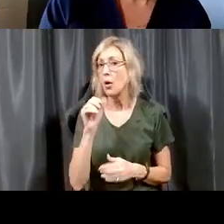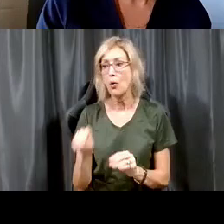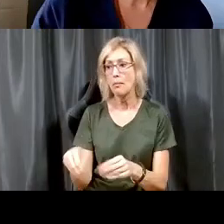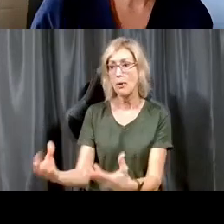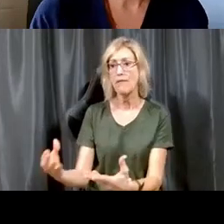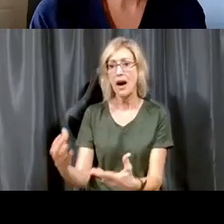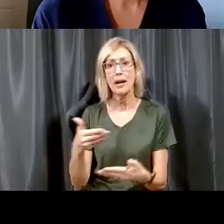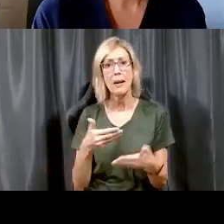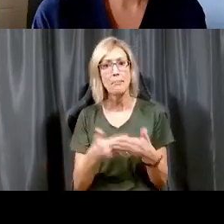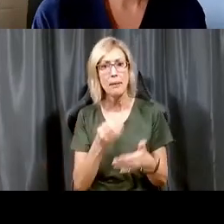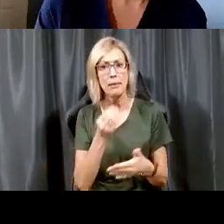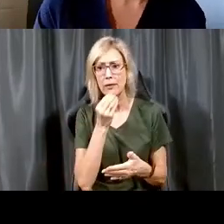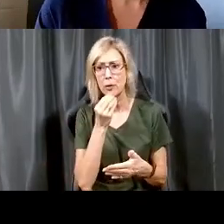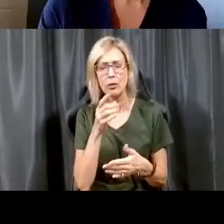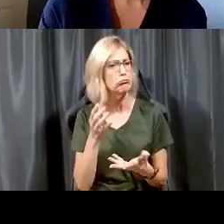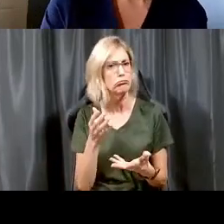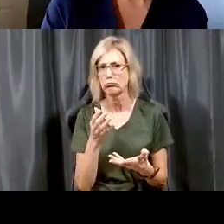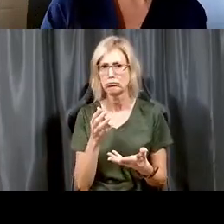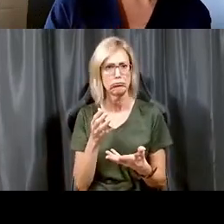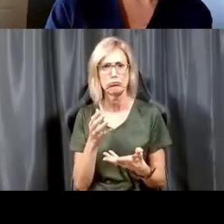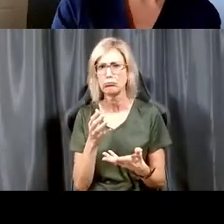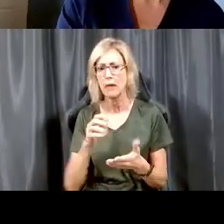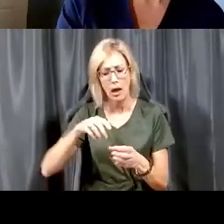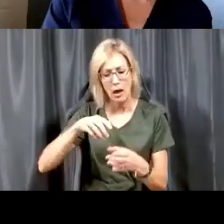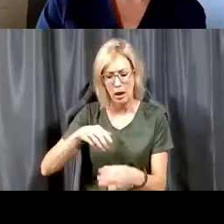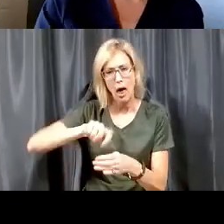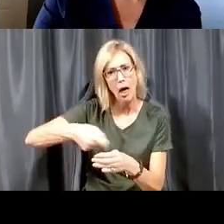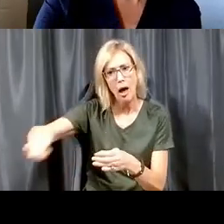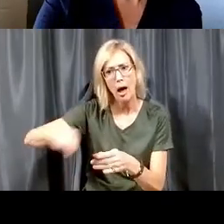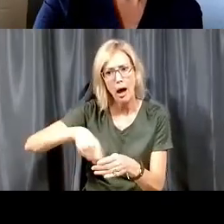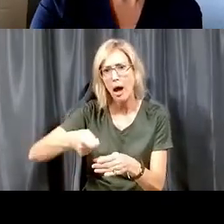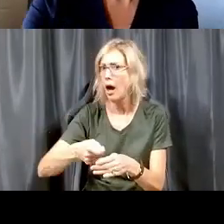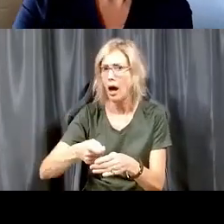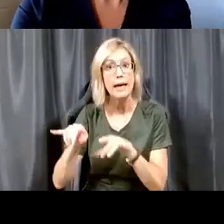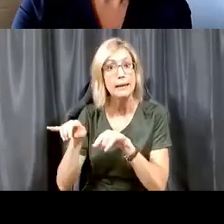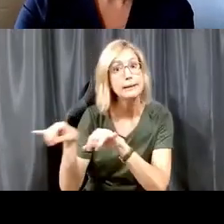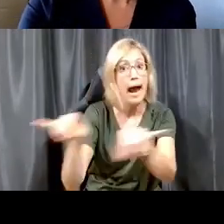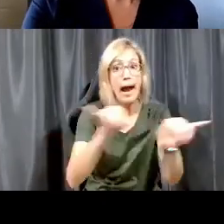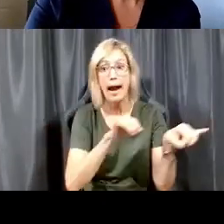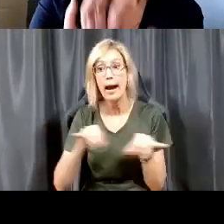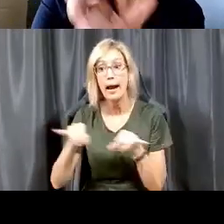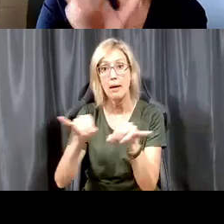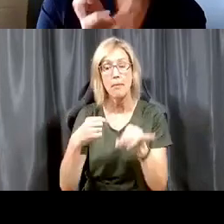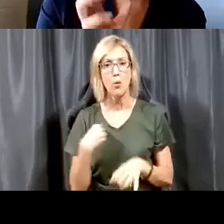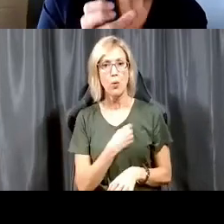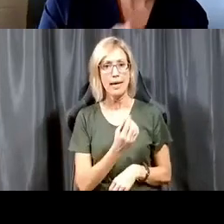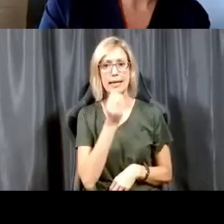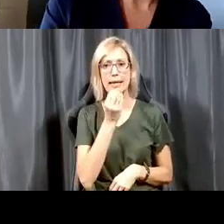them the same foods that you or I or in a adult eat just food to them differently.